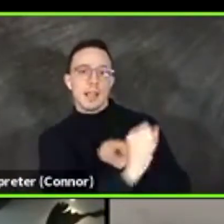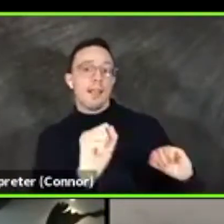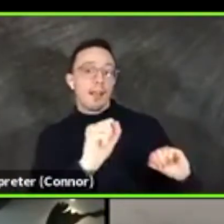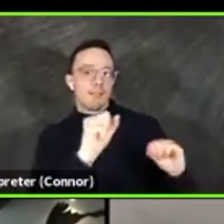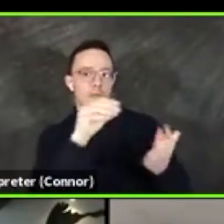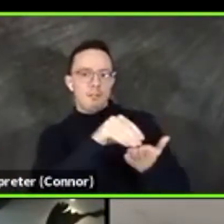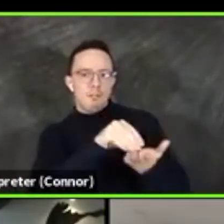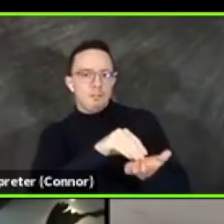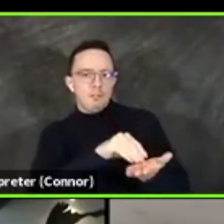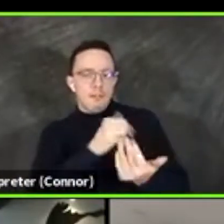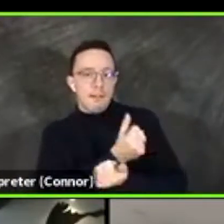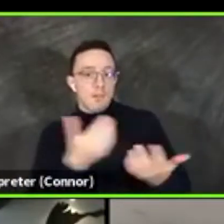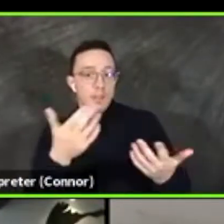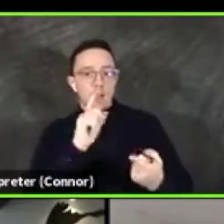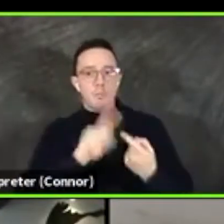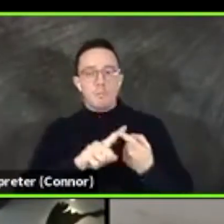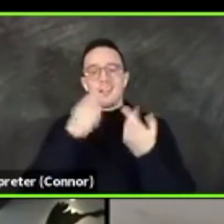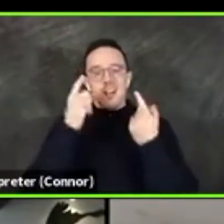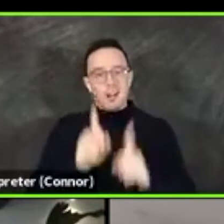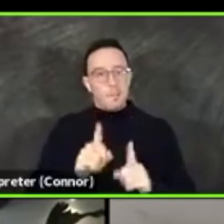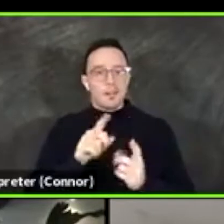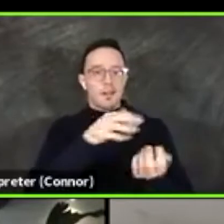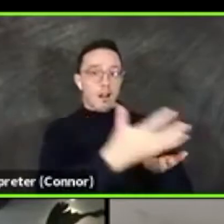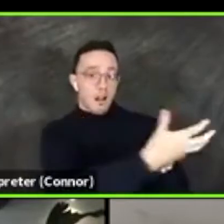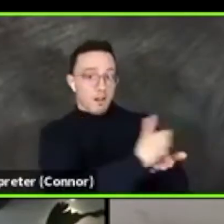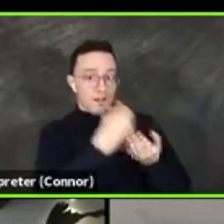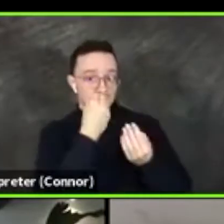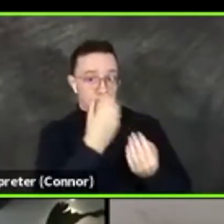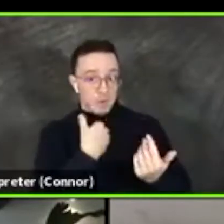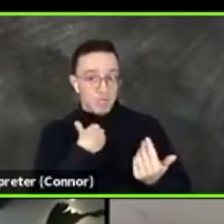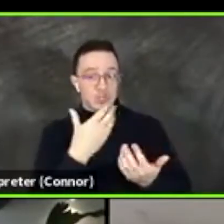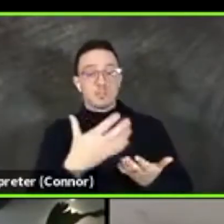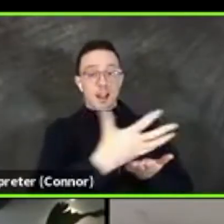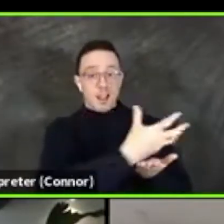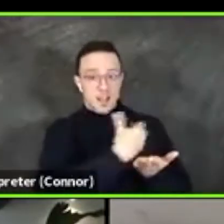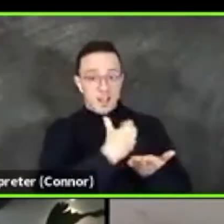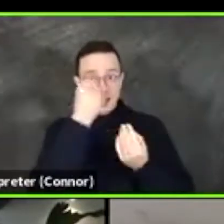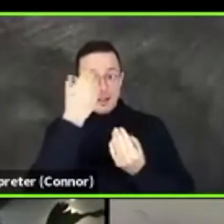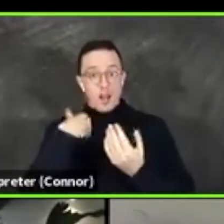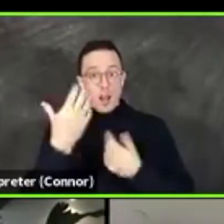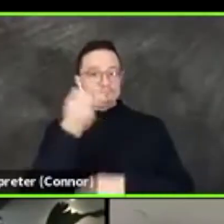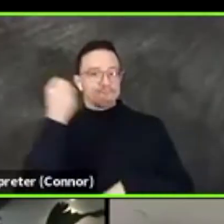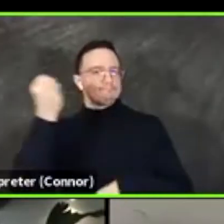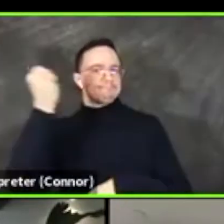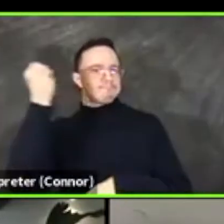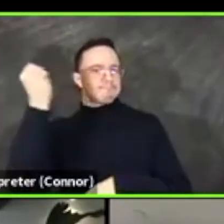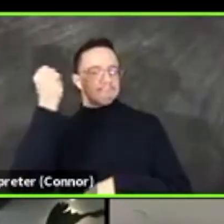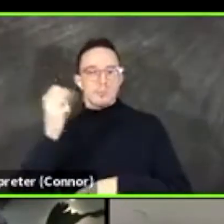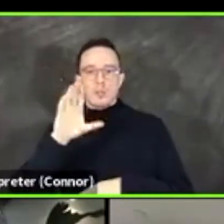ACTED AS COLLABORATORS IN THE DISPOSSESSION OF OBJECTS AND LAND FROM THOSE PEOPLE,